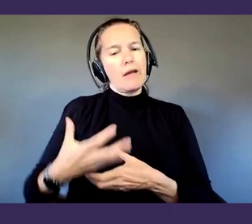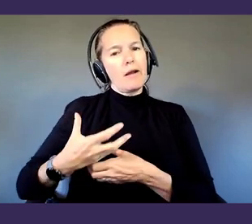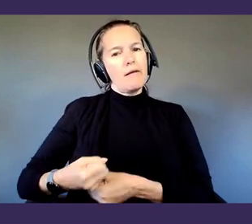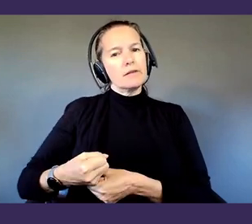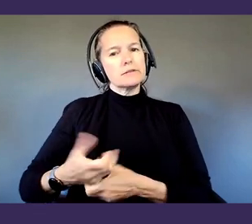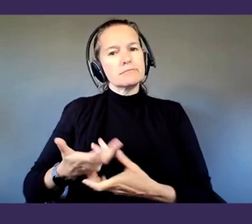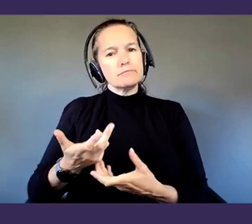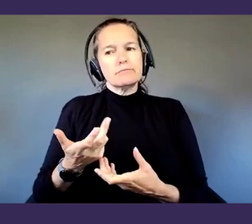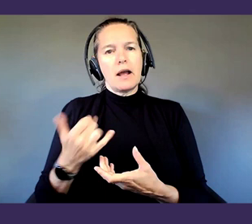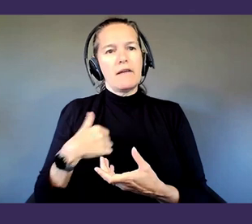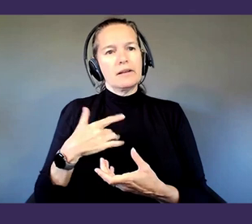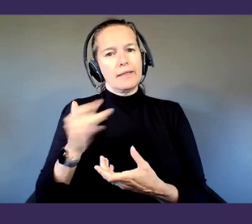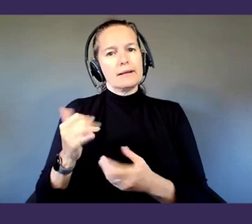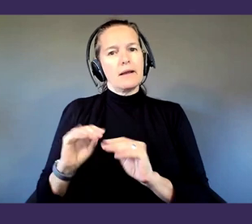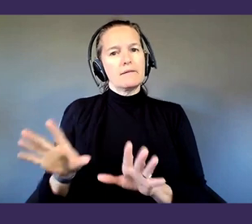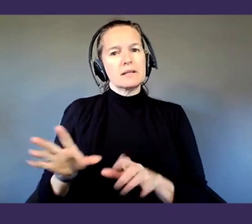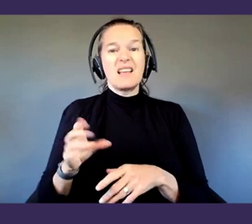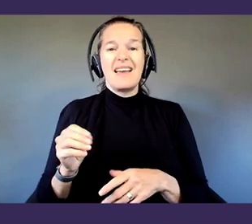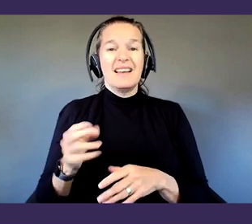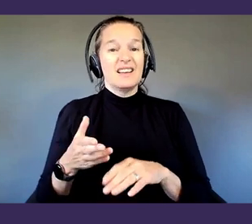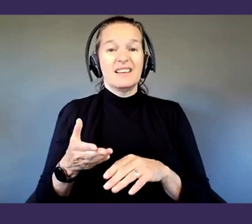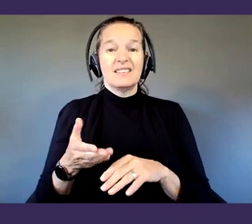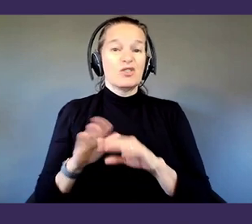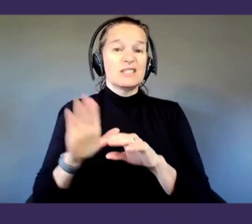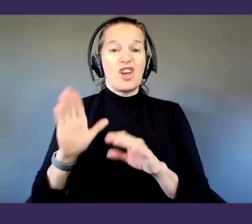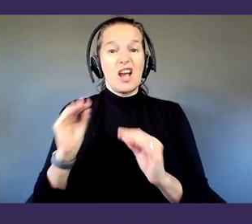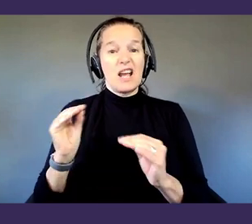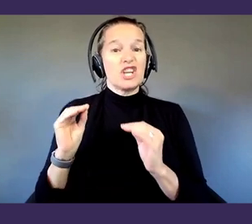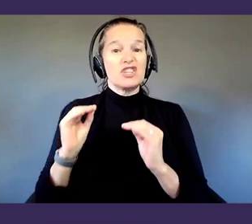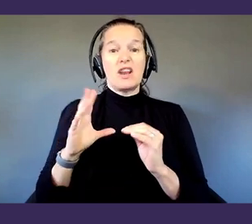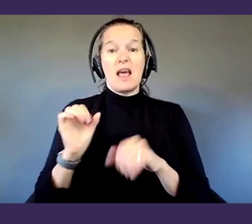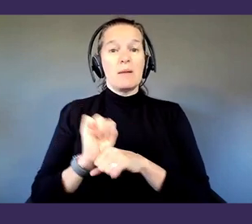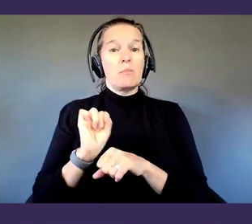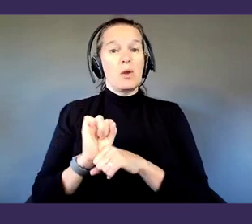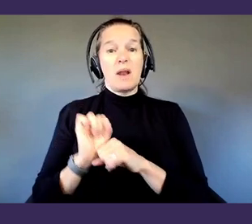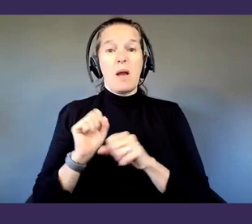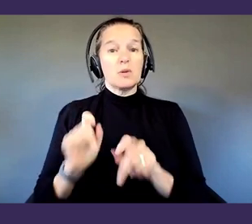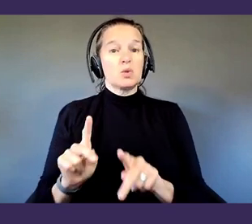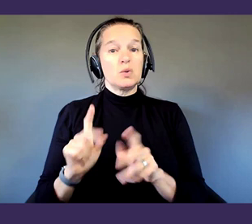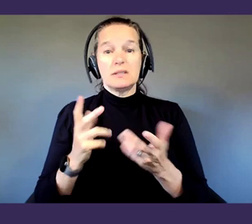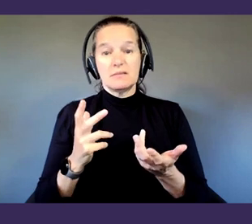And it increases education and employment opportunities and improves outcomes. Next slide, please.